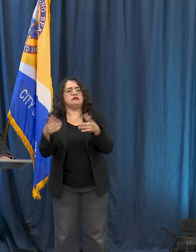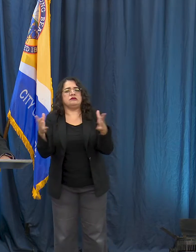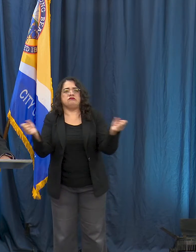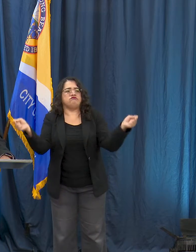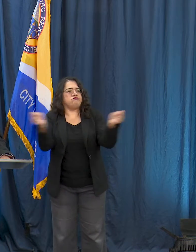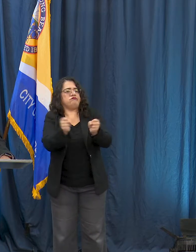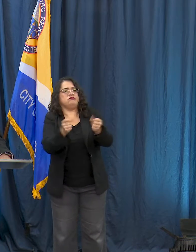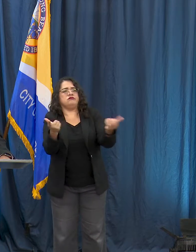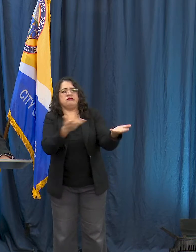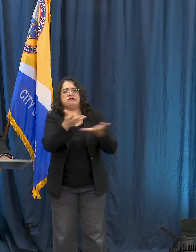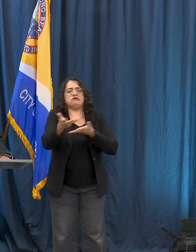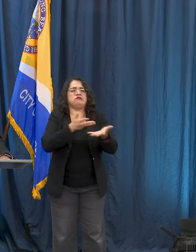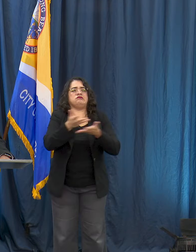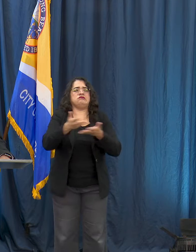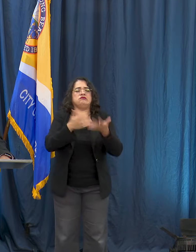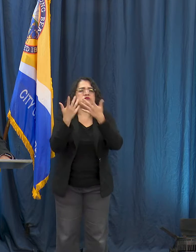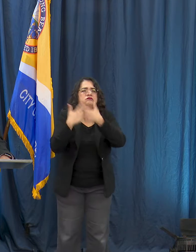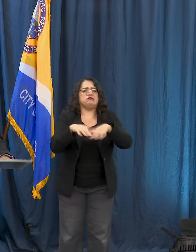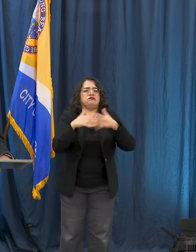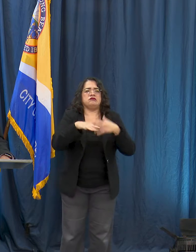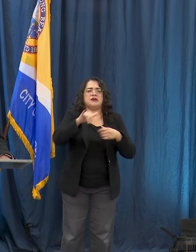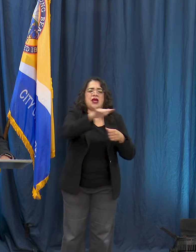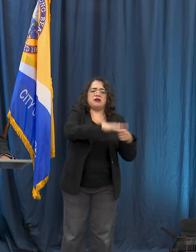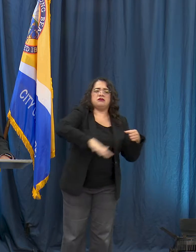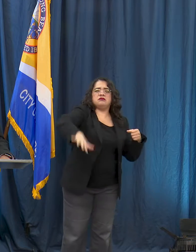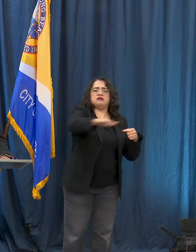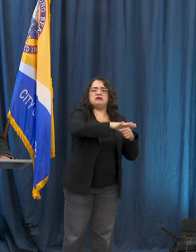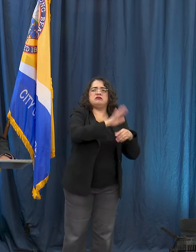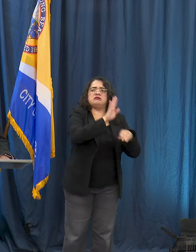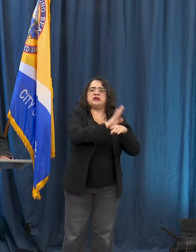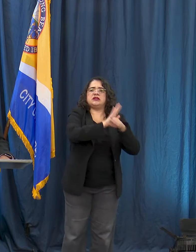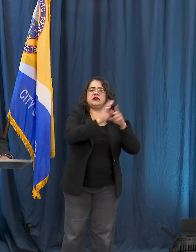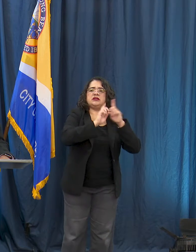one of you in any ways that we can-- to help you rebuild your small business.